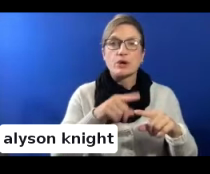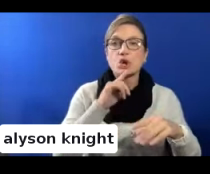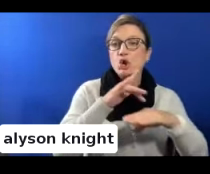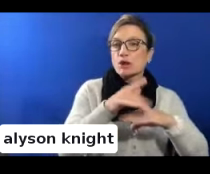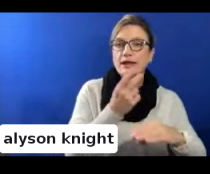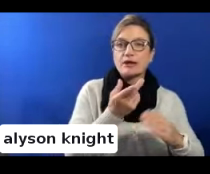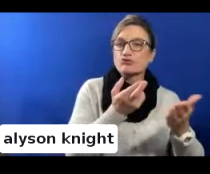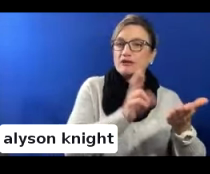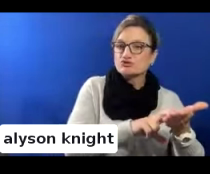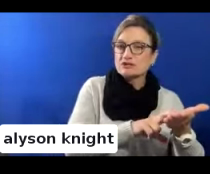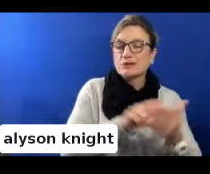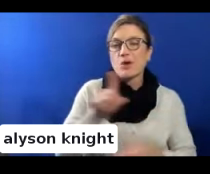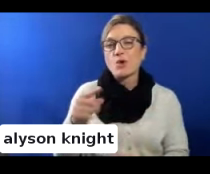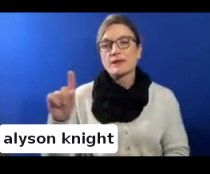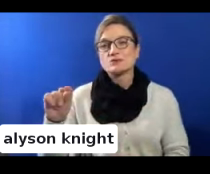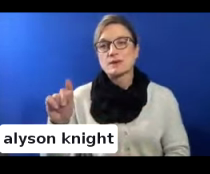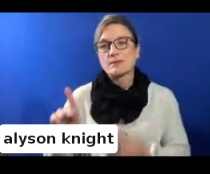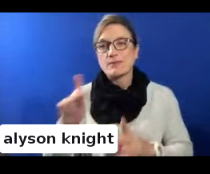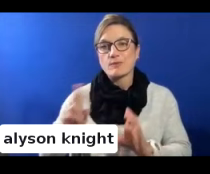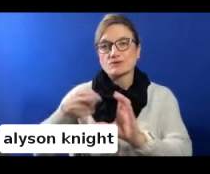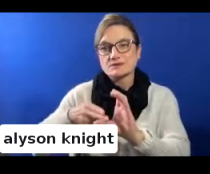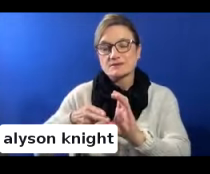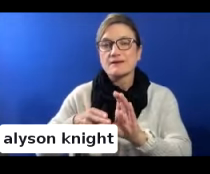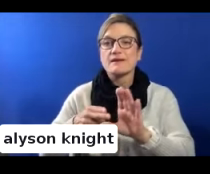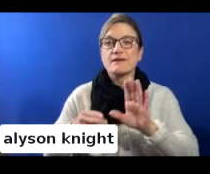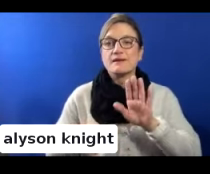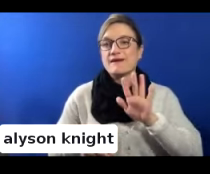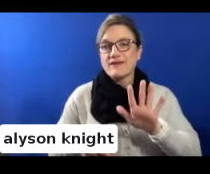20 participated five people with paralysis did not participate